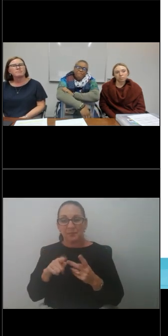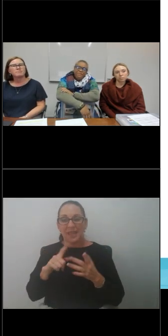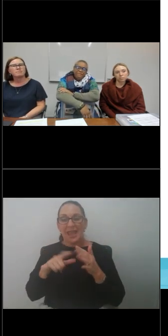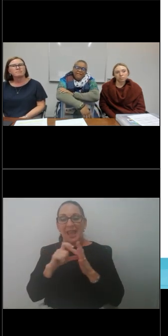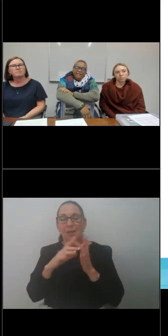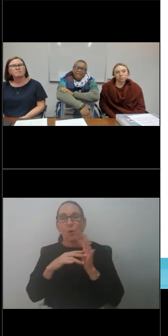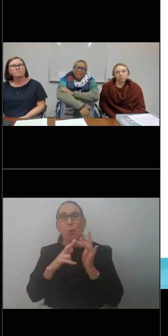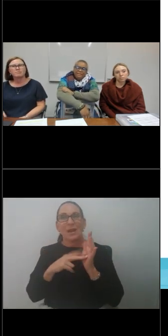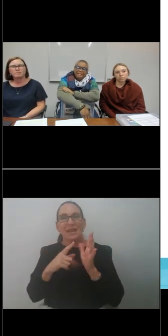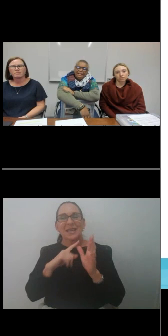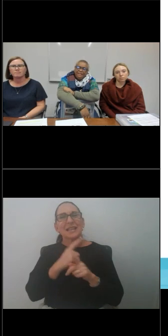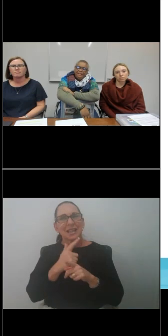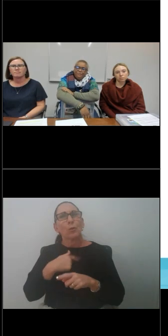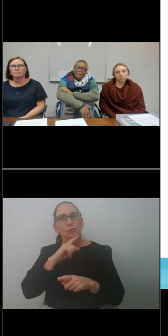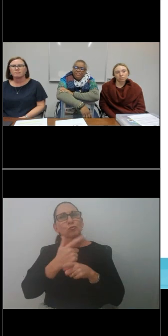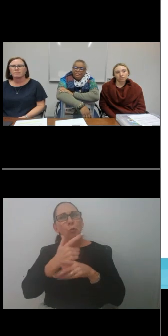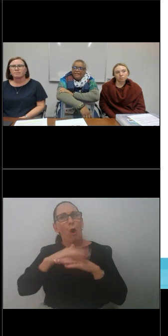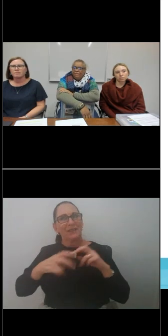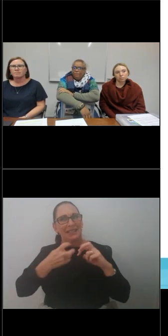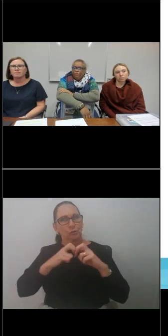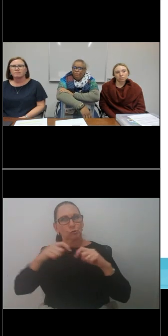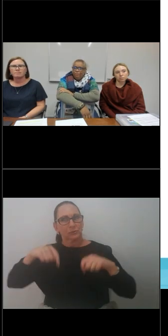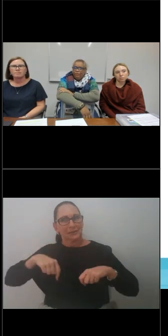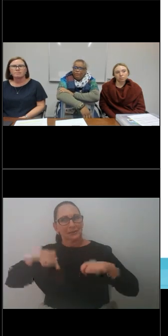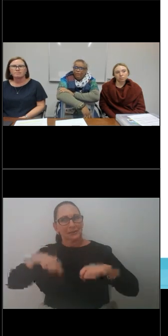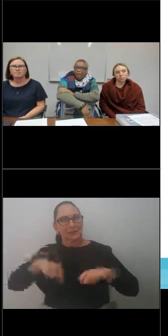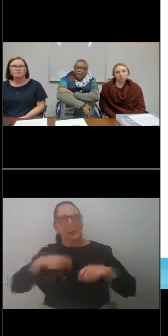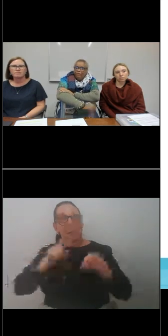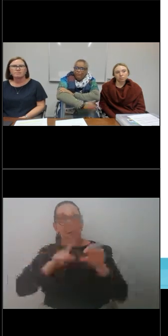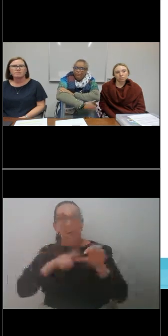very lucky in Queensland that we actually had a Blurred Borders project that we could utilize